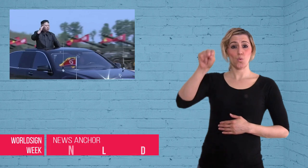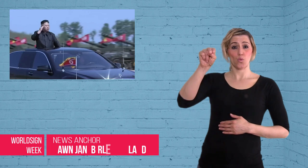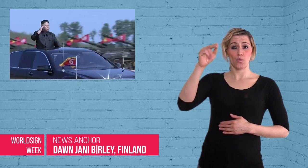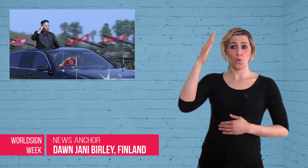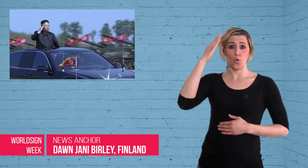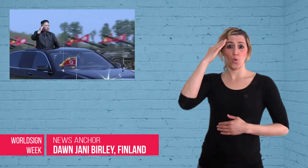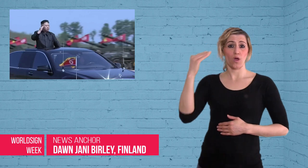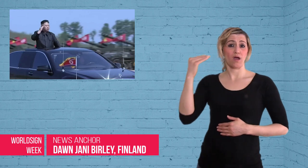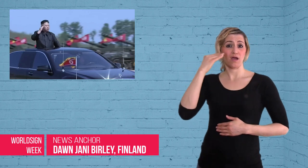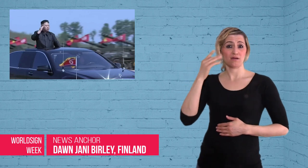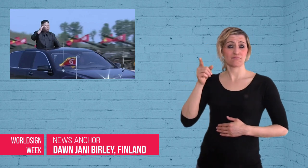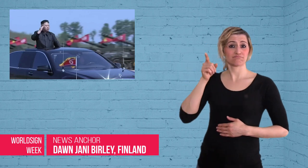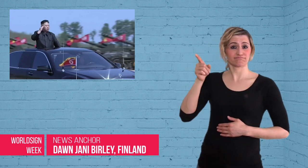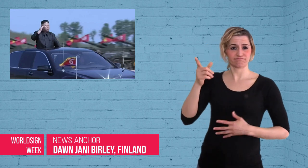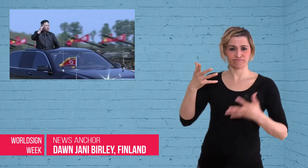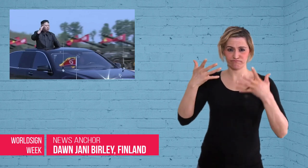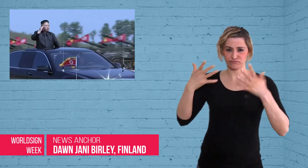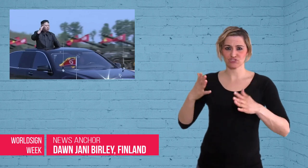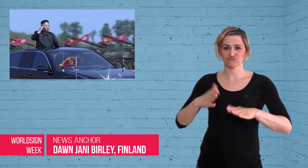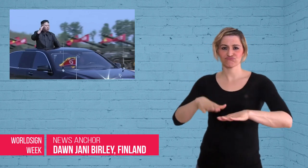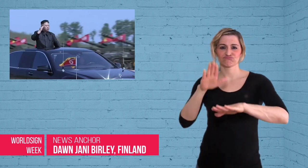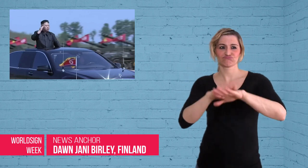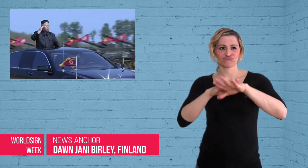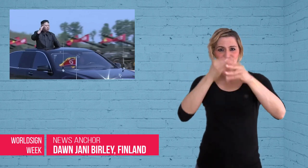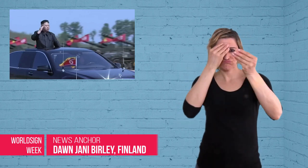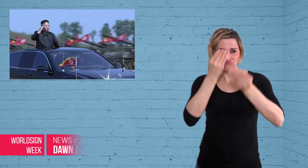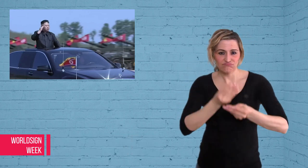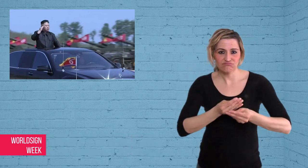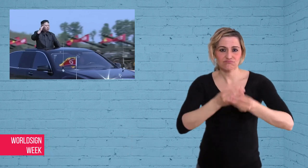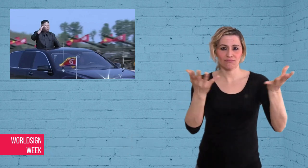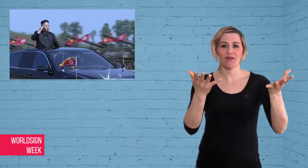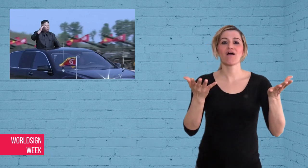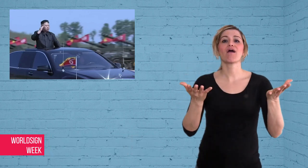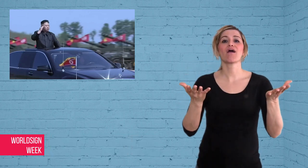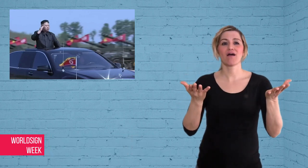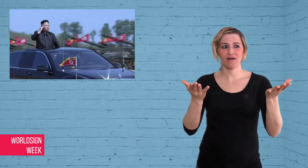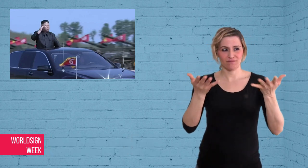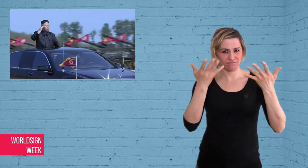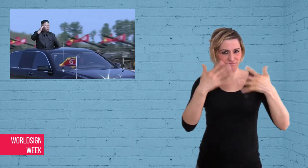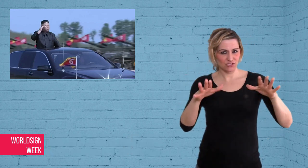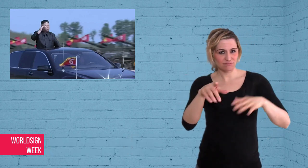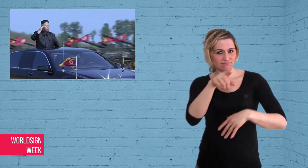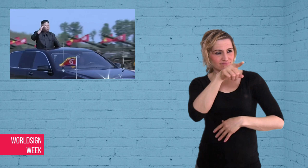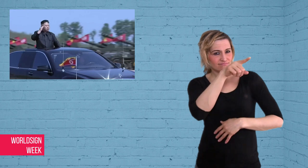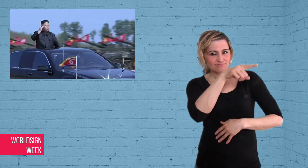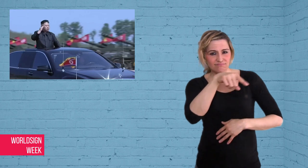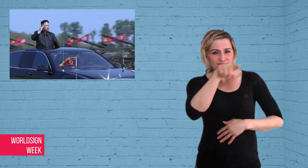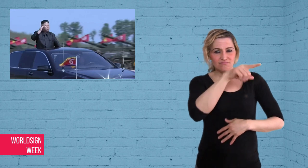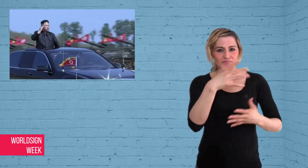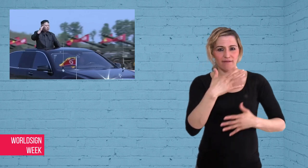Dawn: North Korea has claimed there was